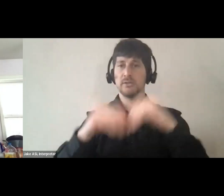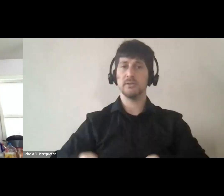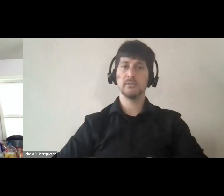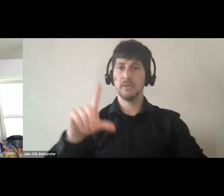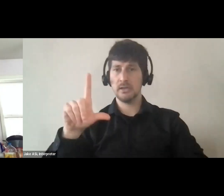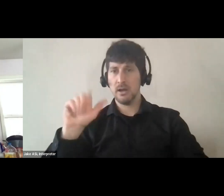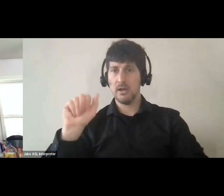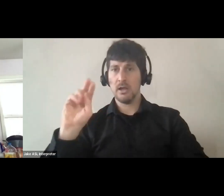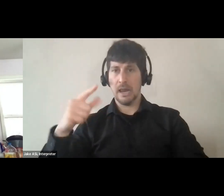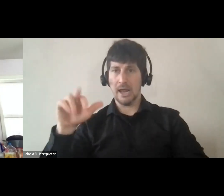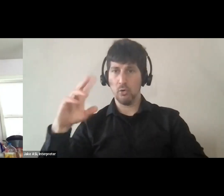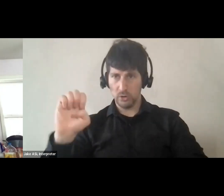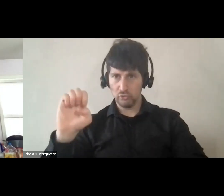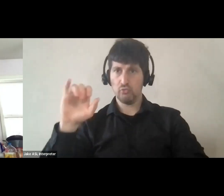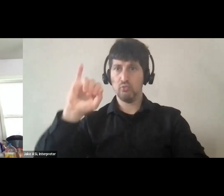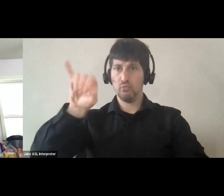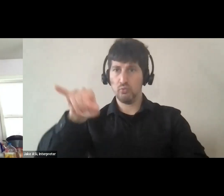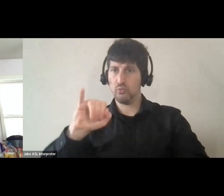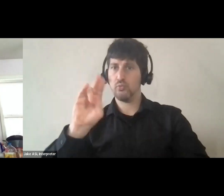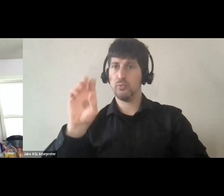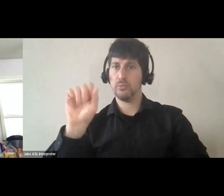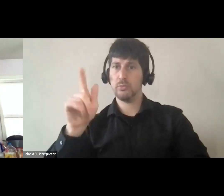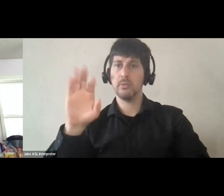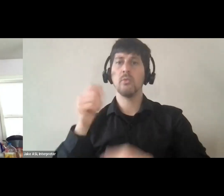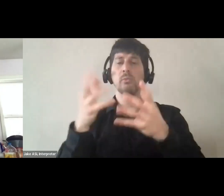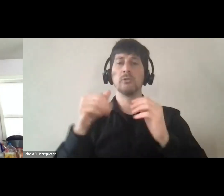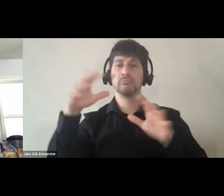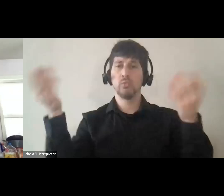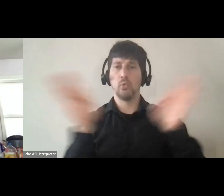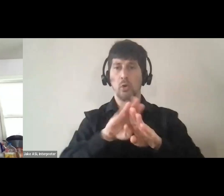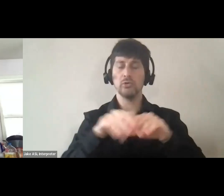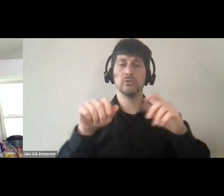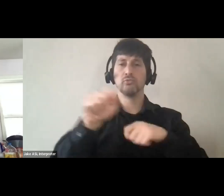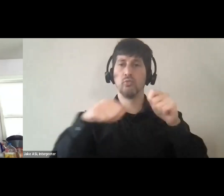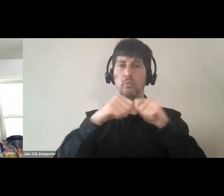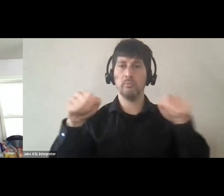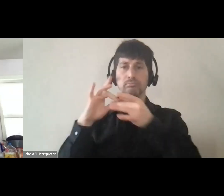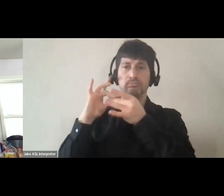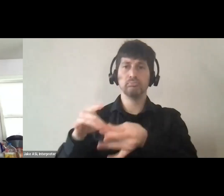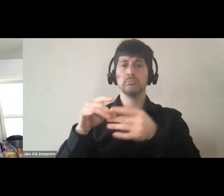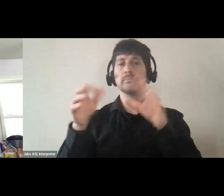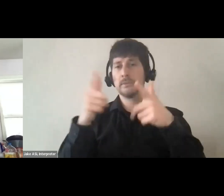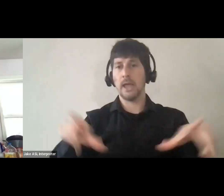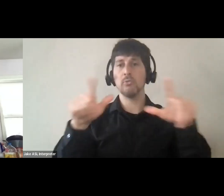For me, the most important thing is language justice. And I want to close my section by reading this statement.